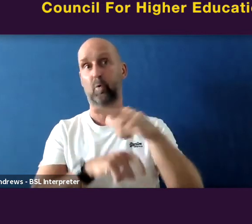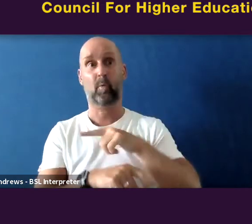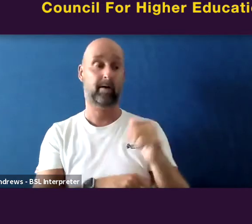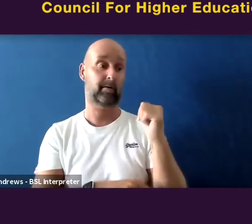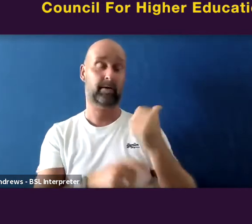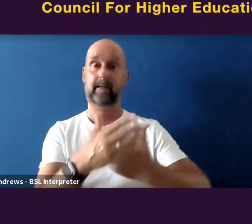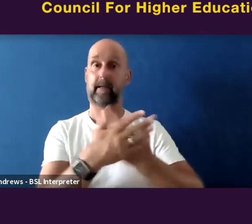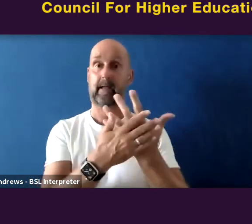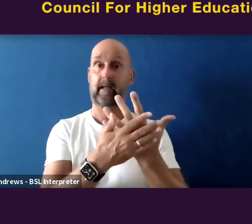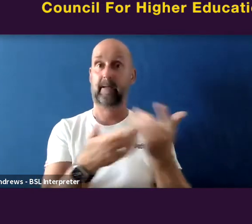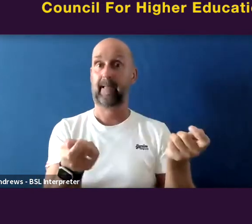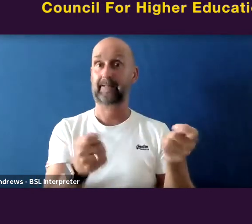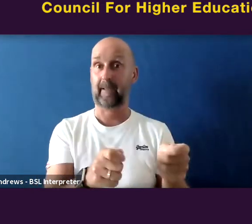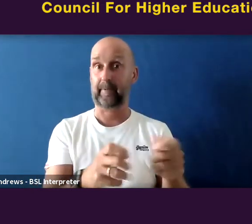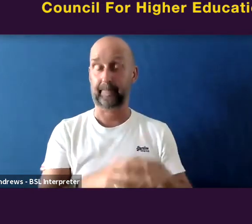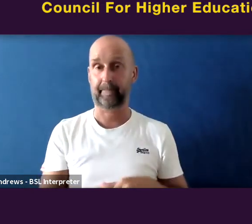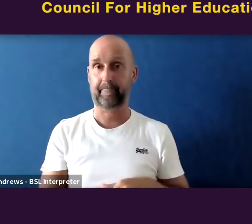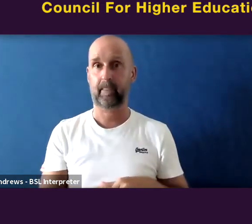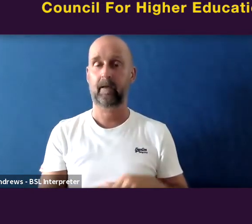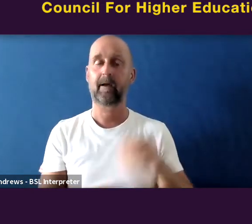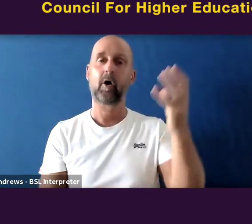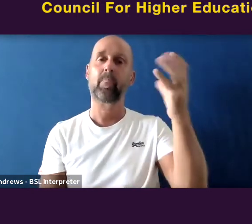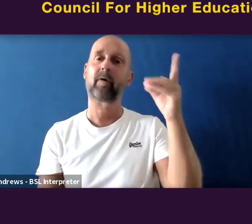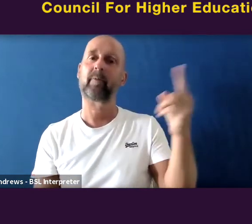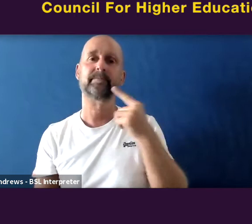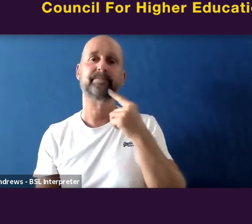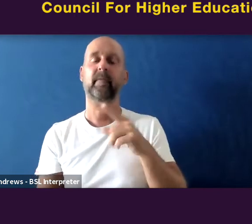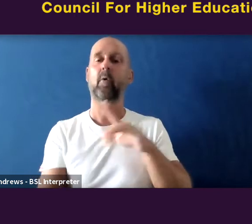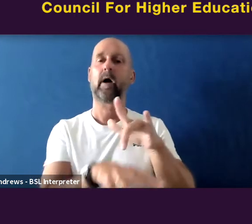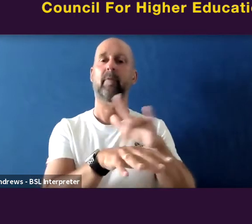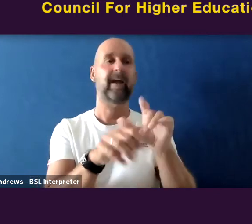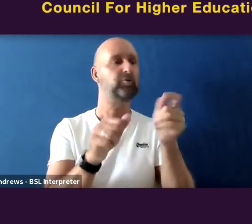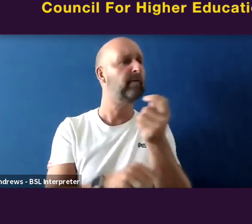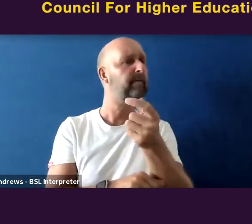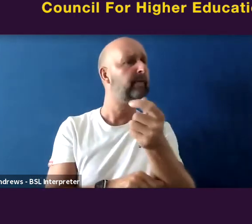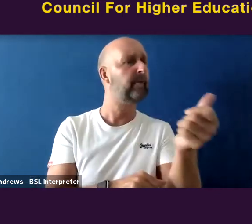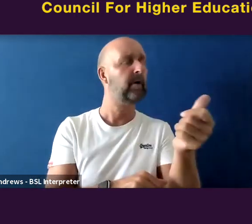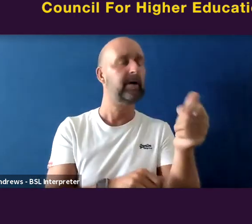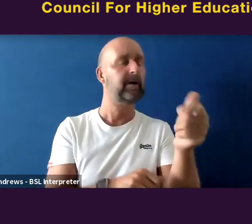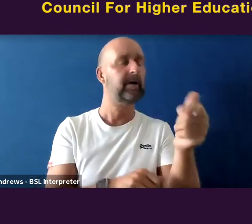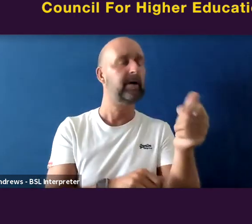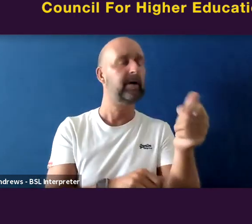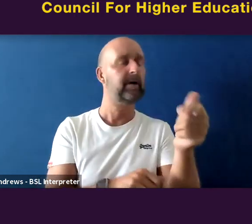The government has also highlighted professional shortages in scientists, engineers, medical and